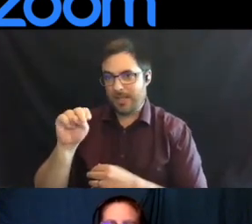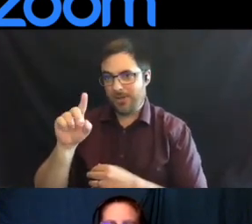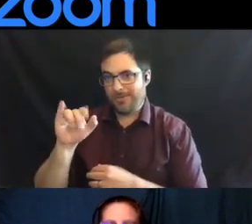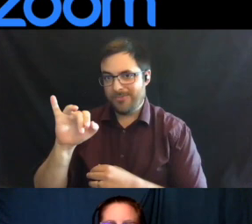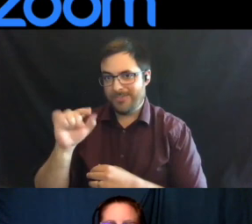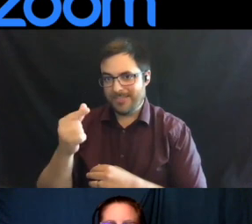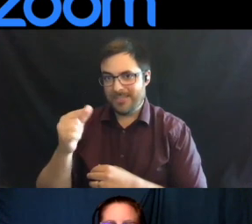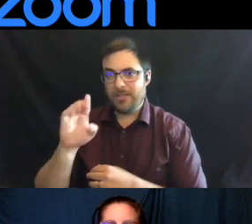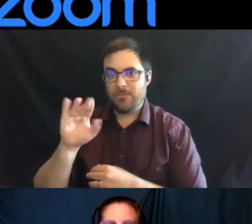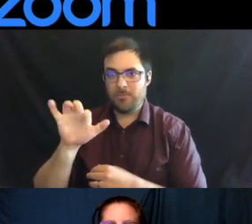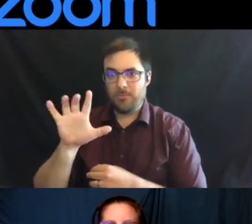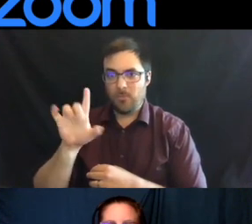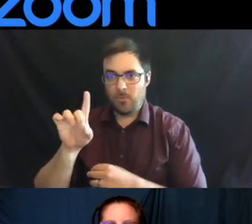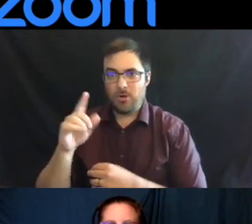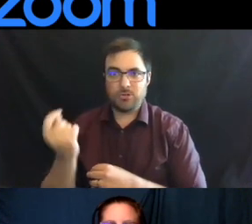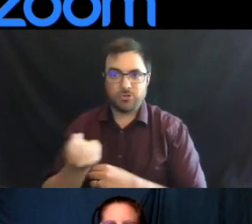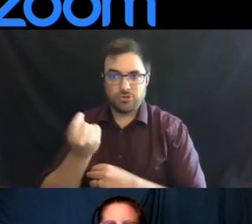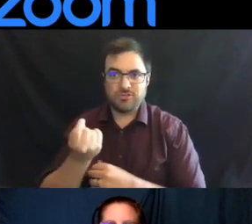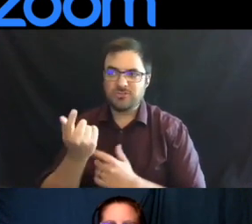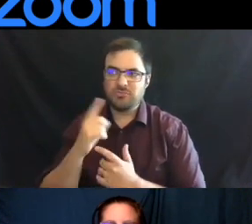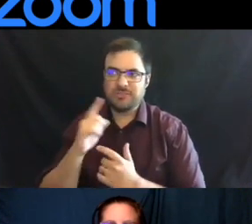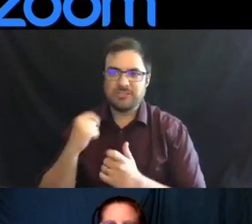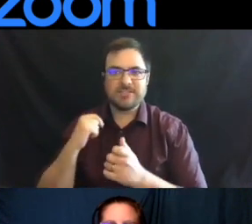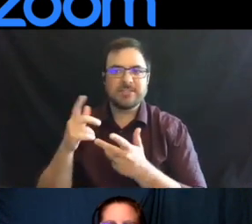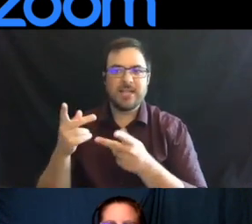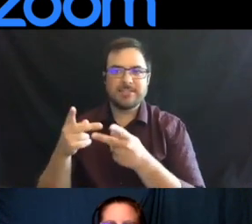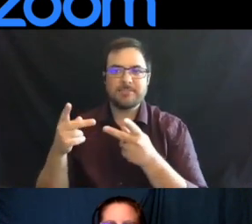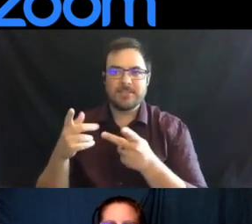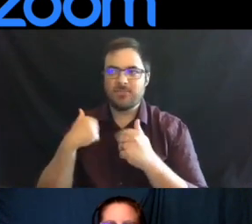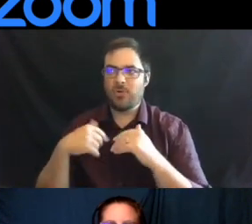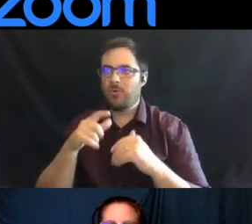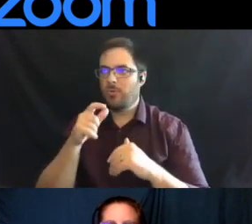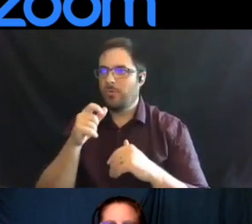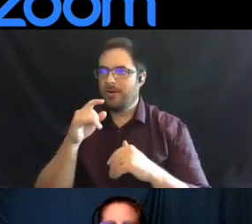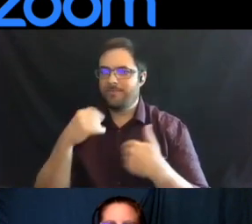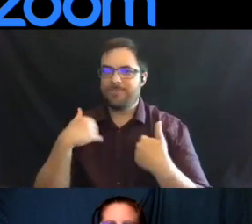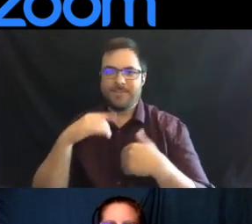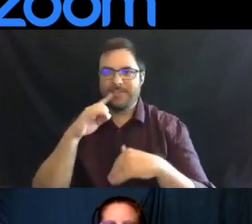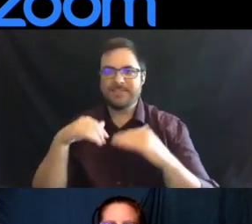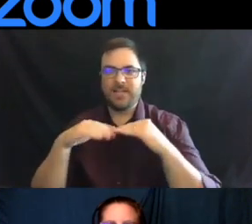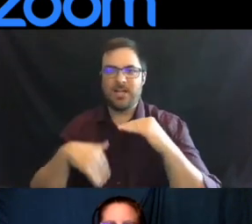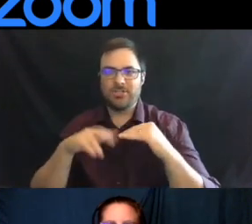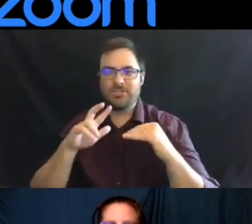this protected space for families with kids under age three and the meet and greets are zero to you